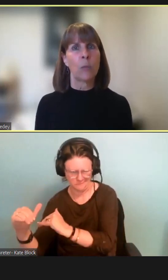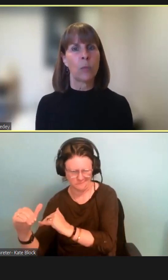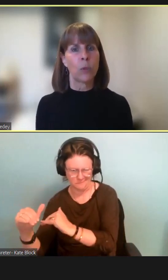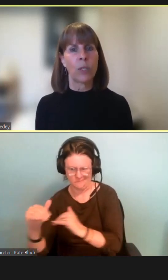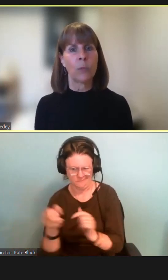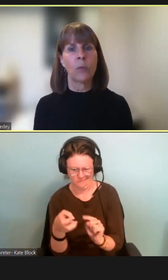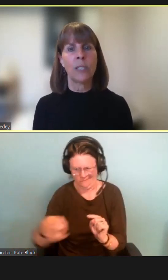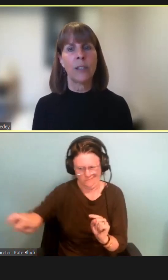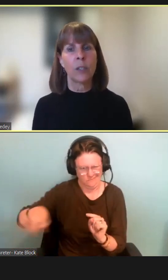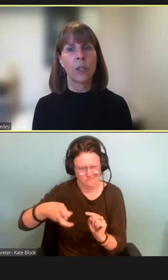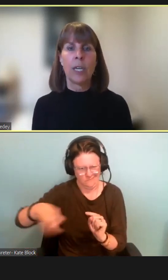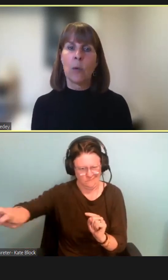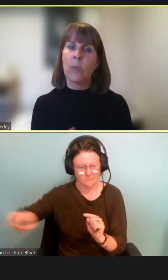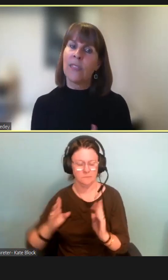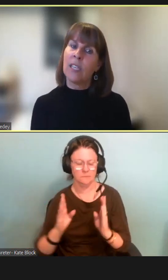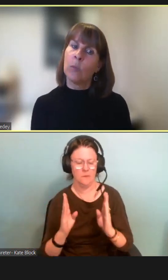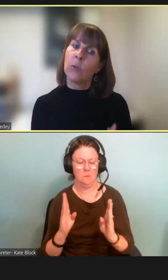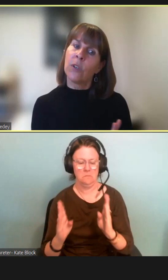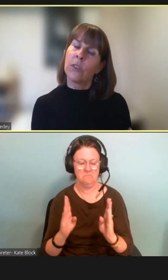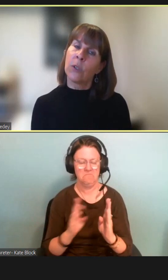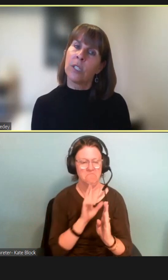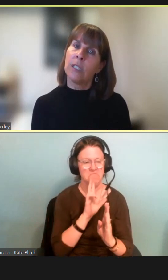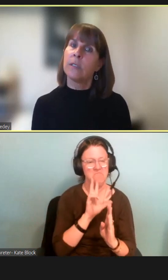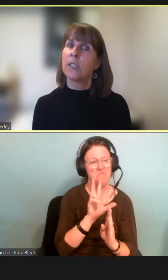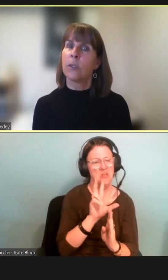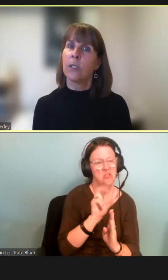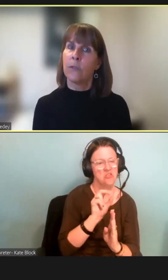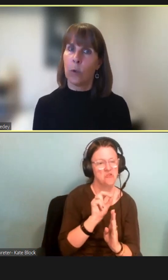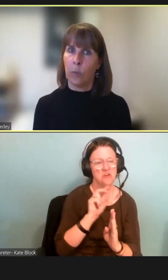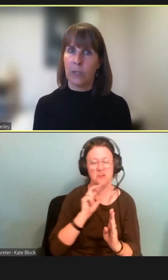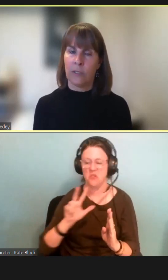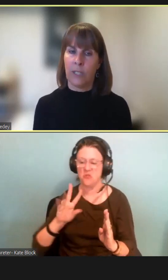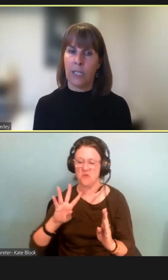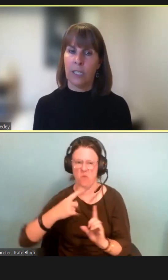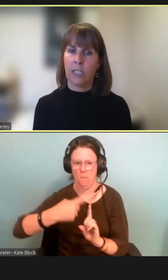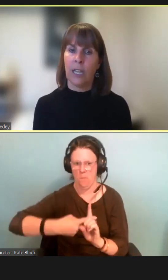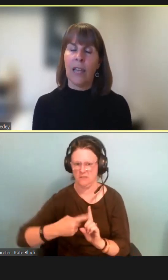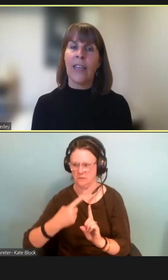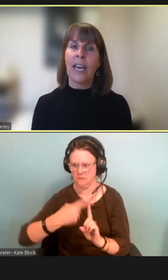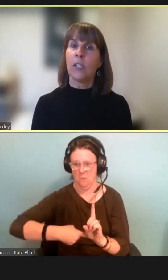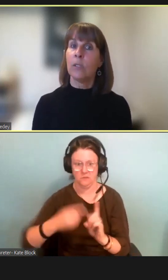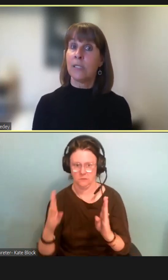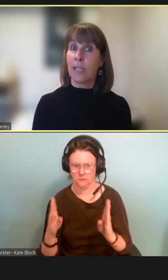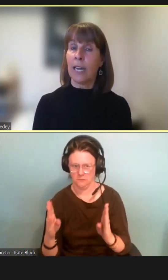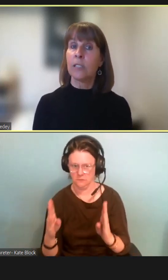program to another but think more 30 to 34 months of age that coincides with